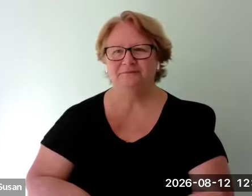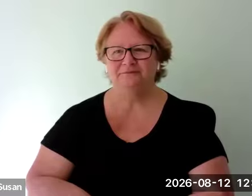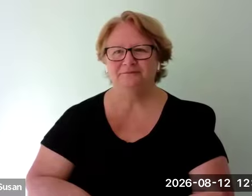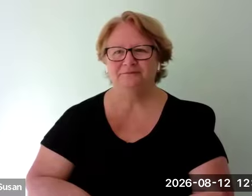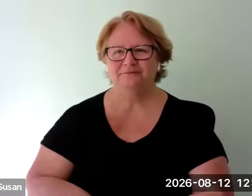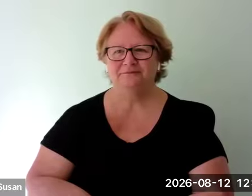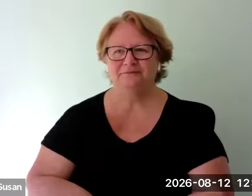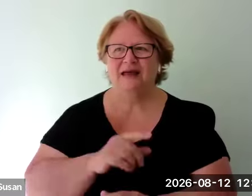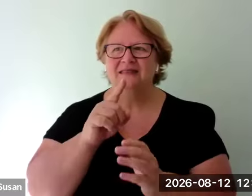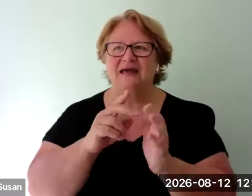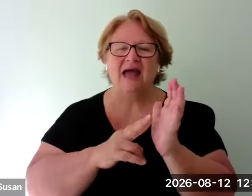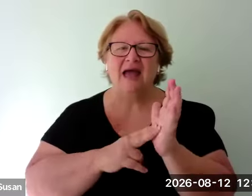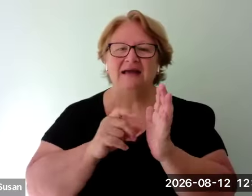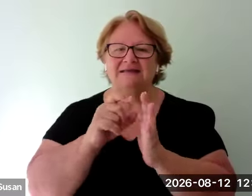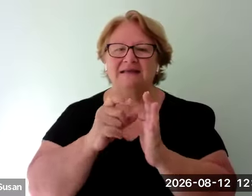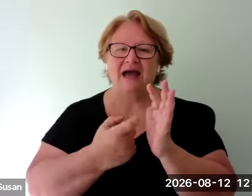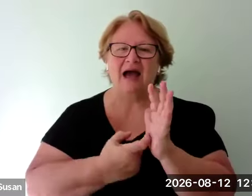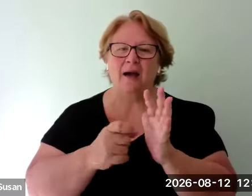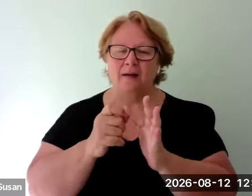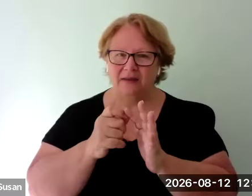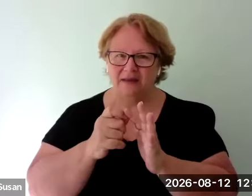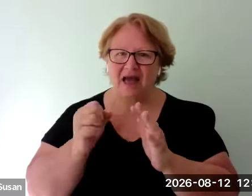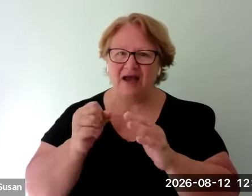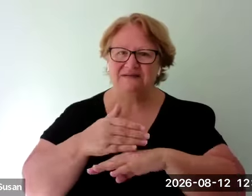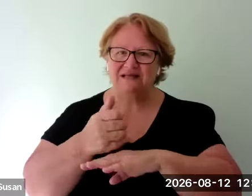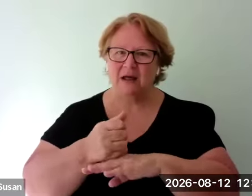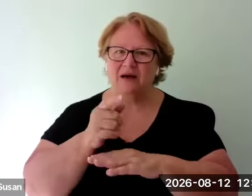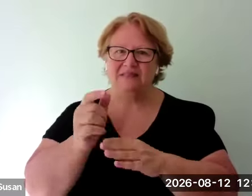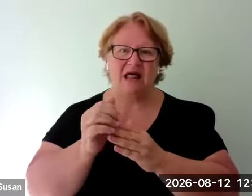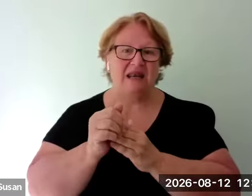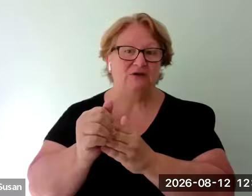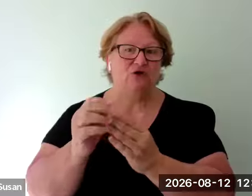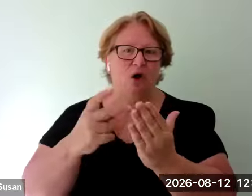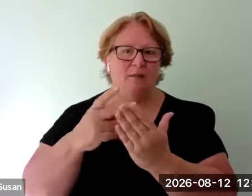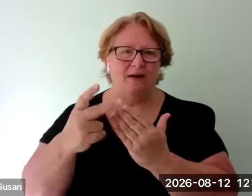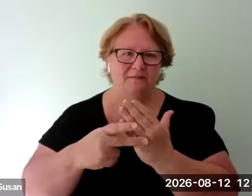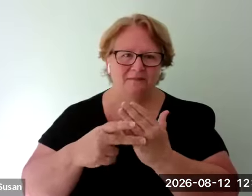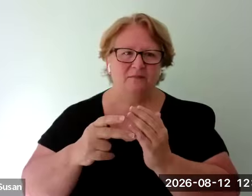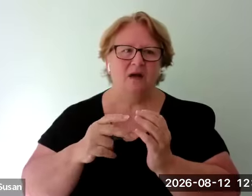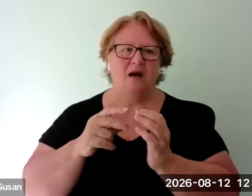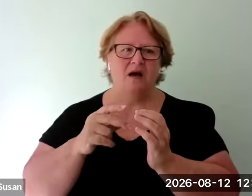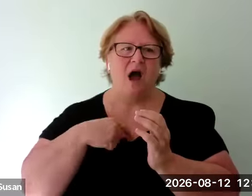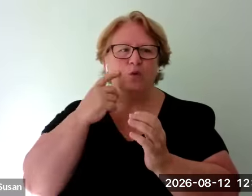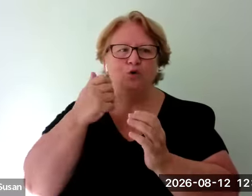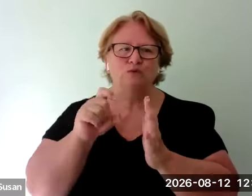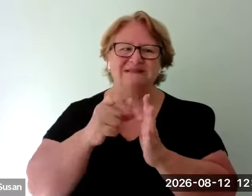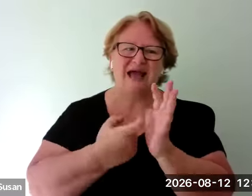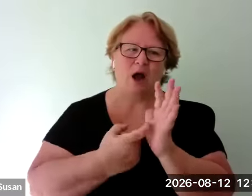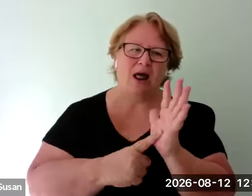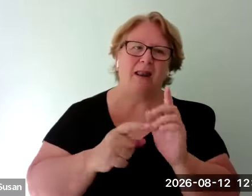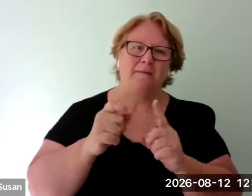jumper and I think I'm wearing a blue shirt underneath. So the NDRP has established the